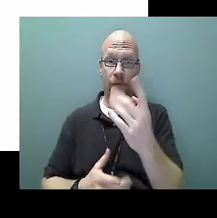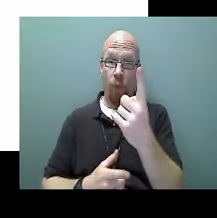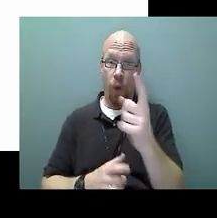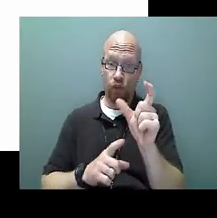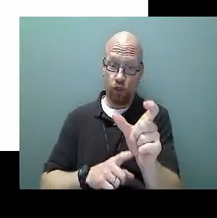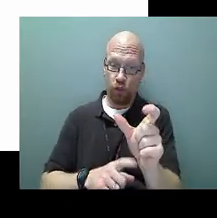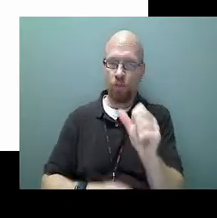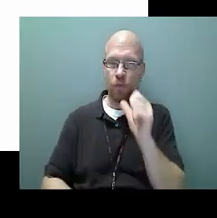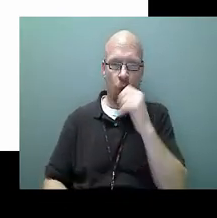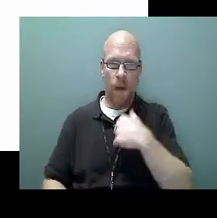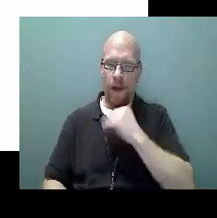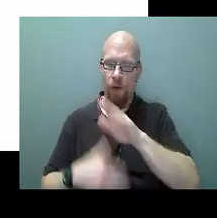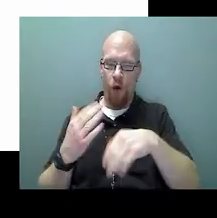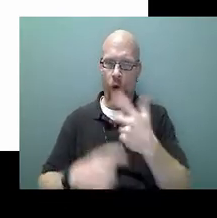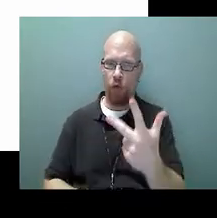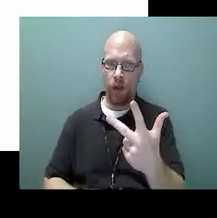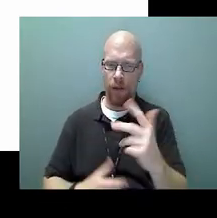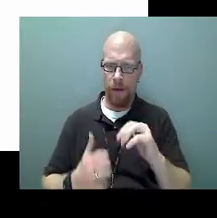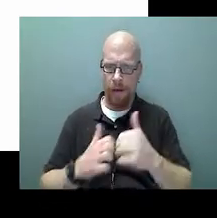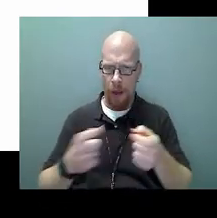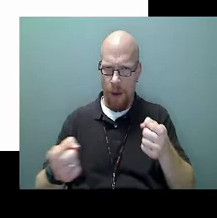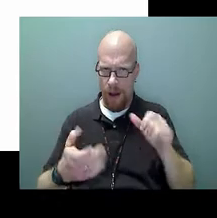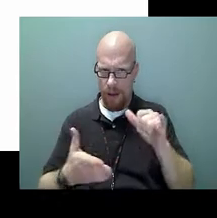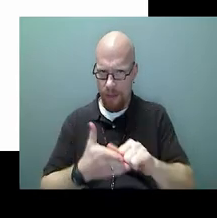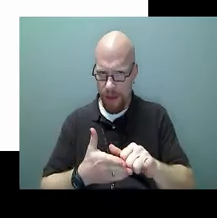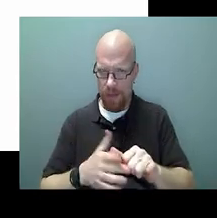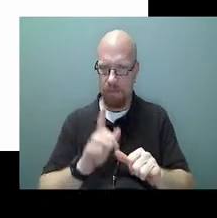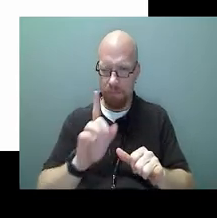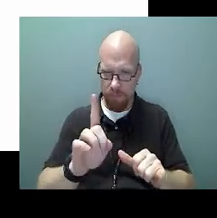...but some terms have all three letters and some terms don't.